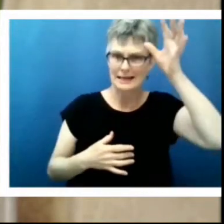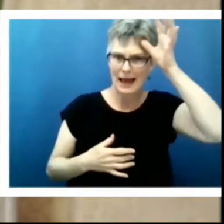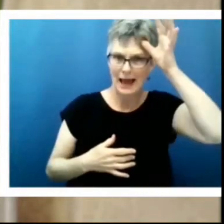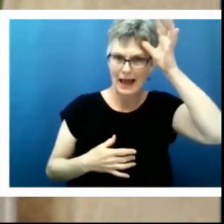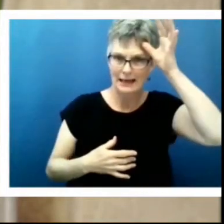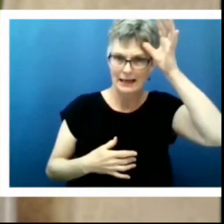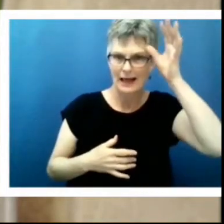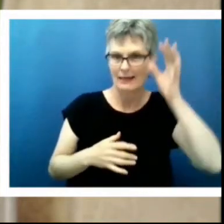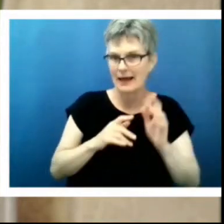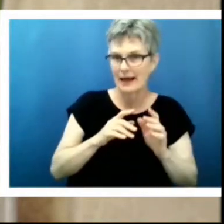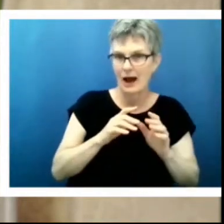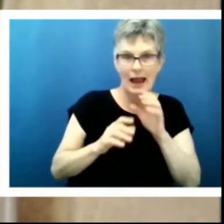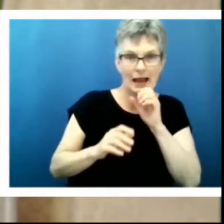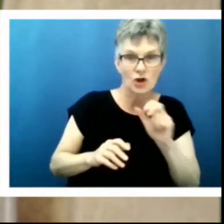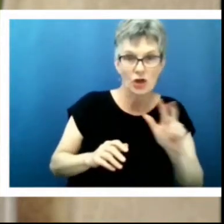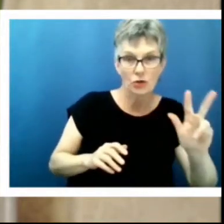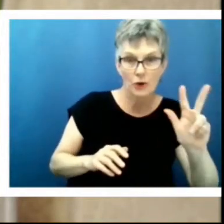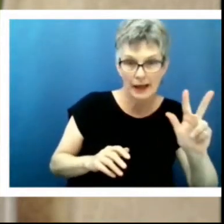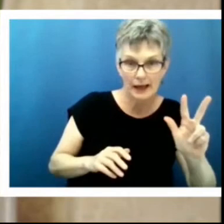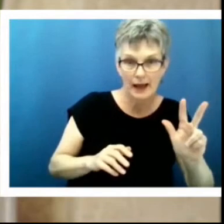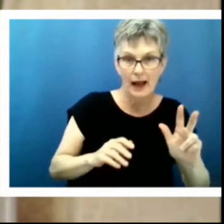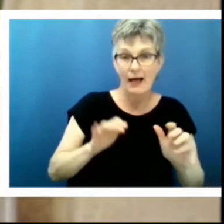It's 1950, the Korean War has just begun.